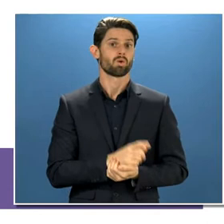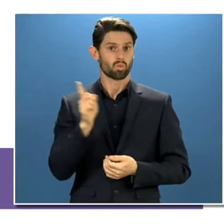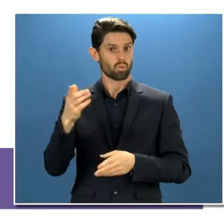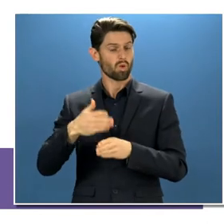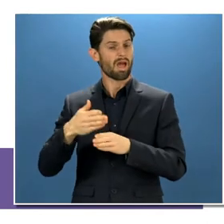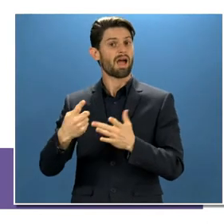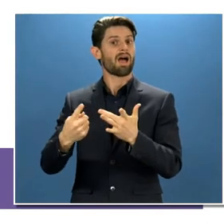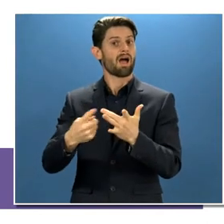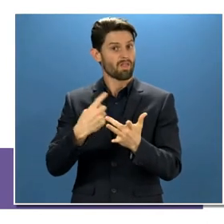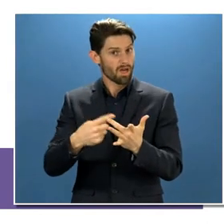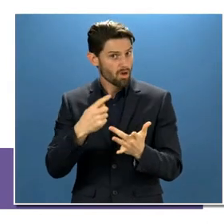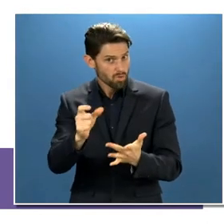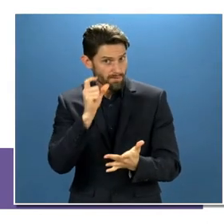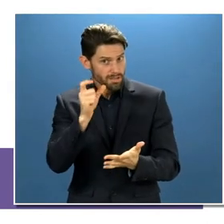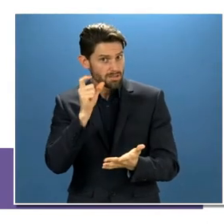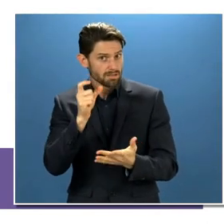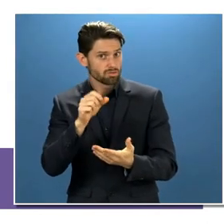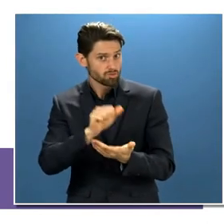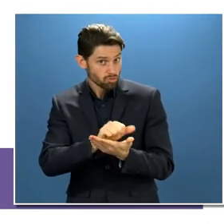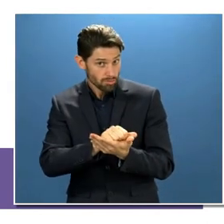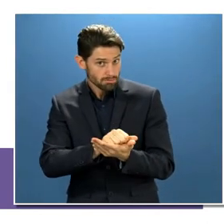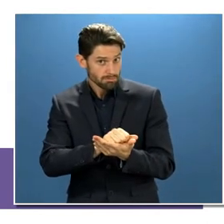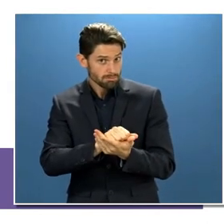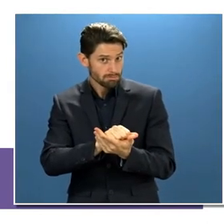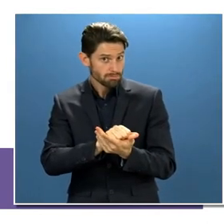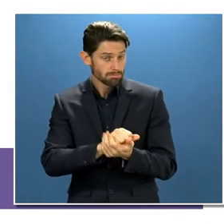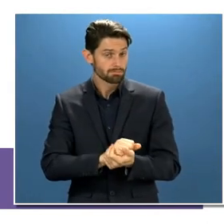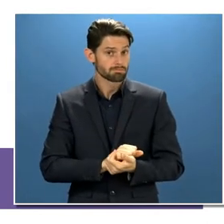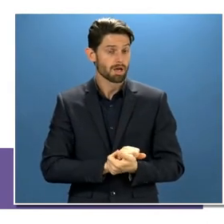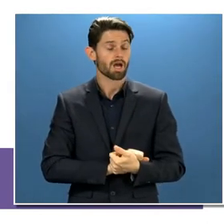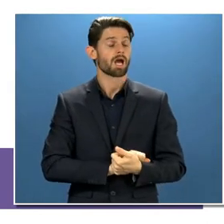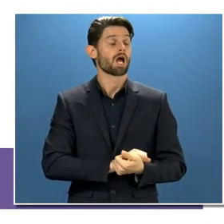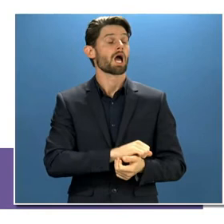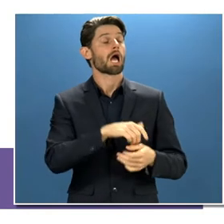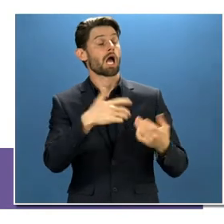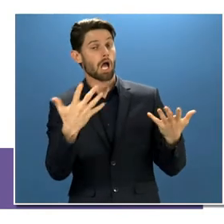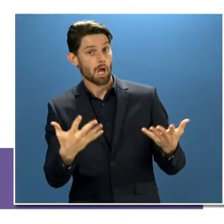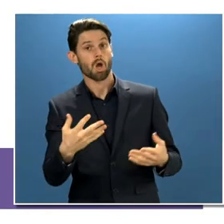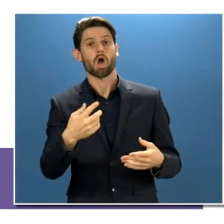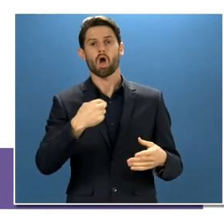You did make coffees in that job, didn't you? I was an all-rounder.